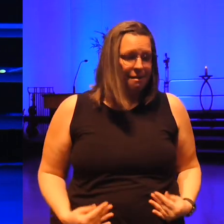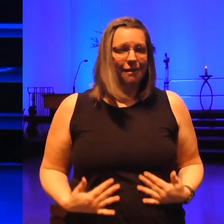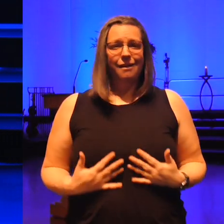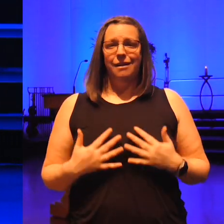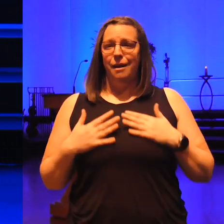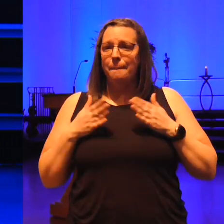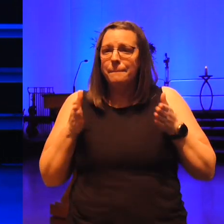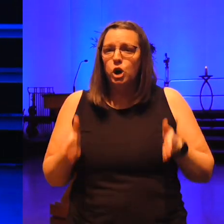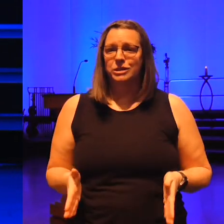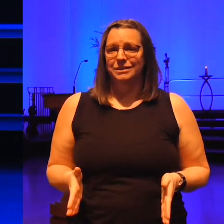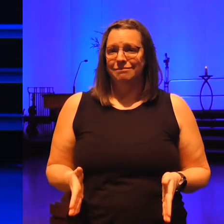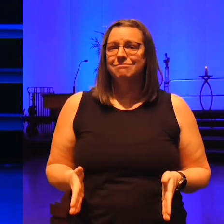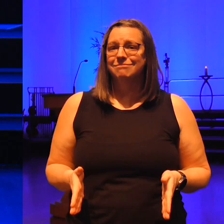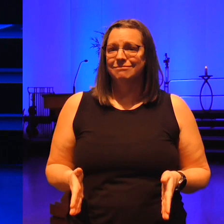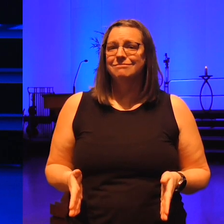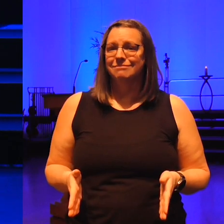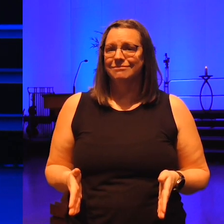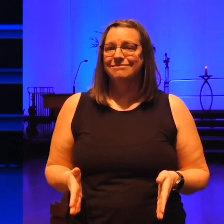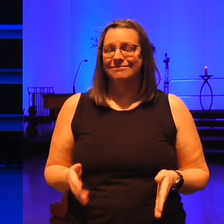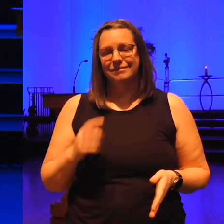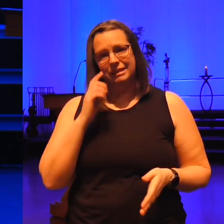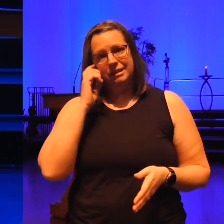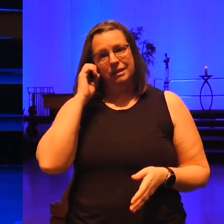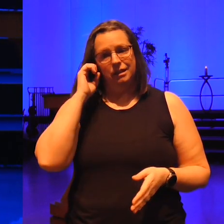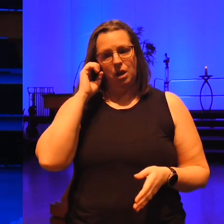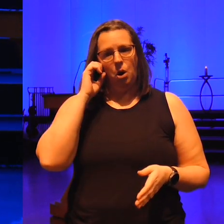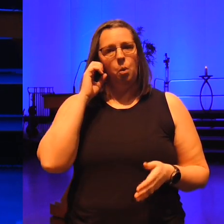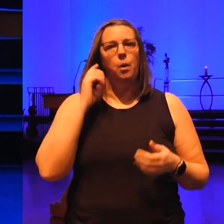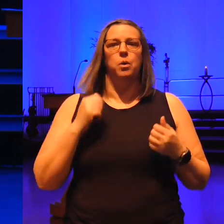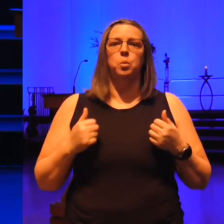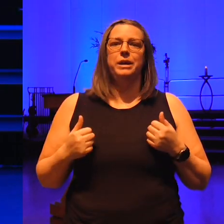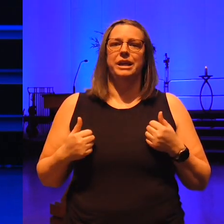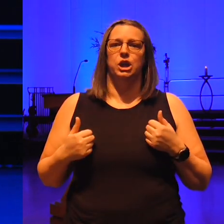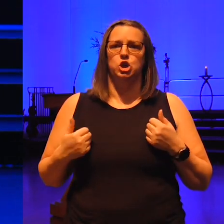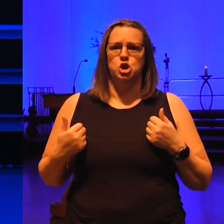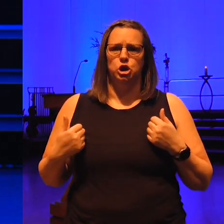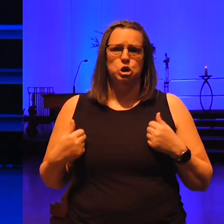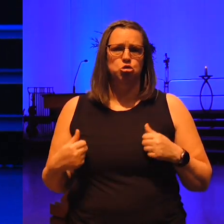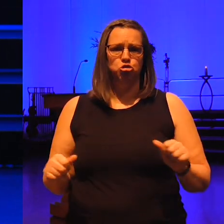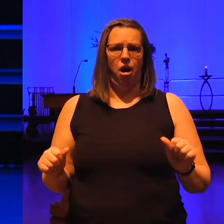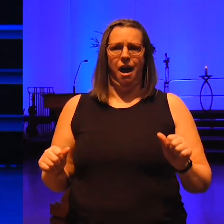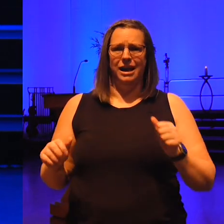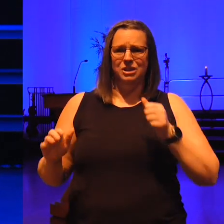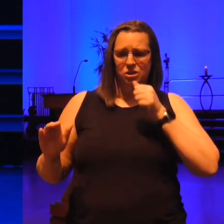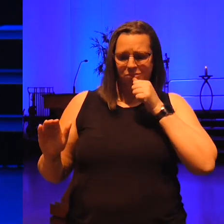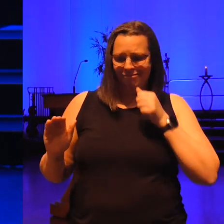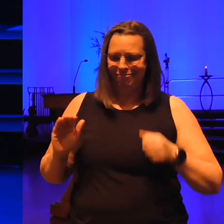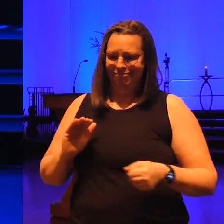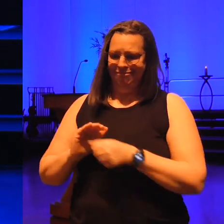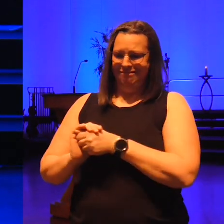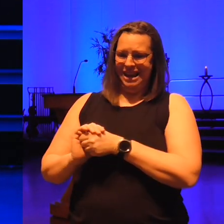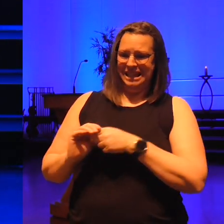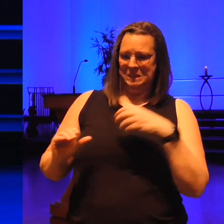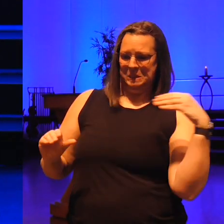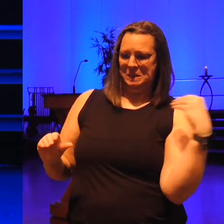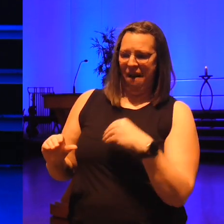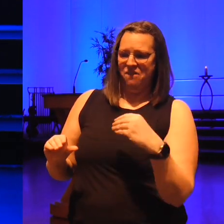when we try to stuff the flaws hide from them avoid them we live in authentically